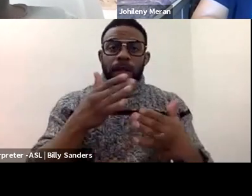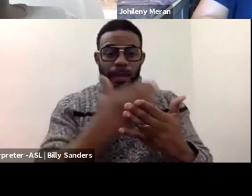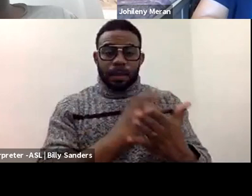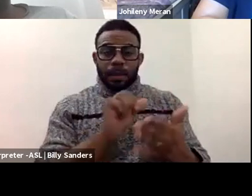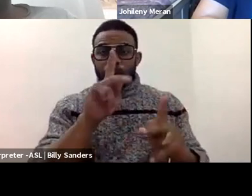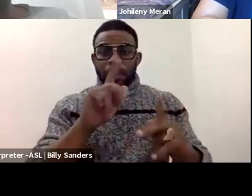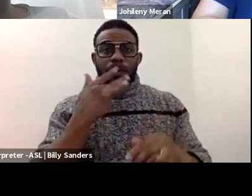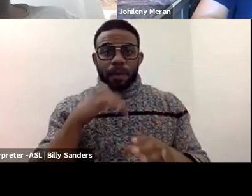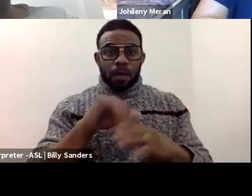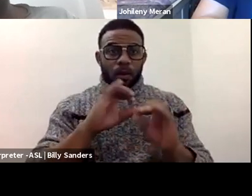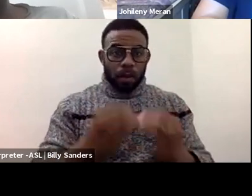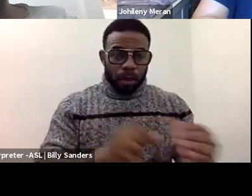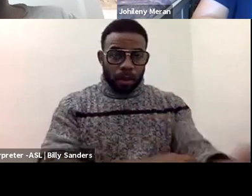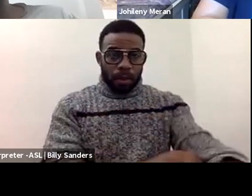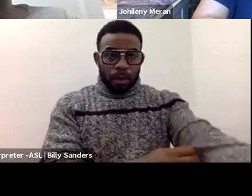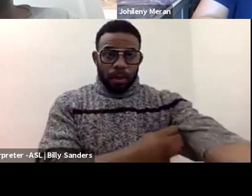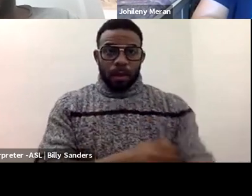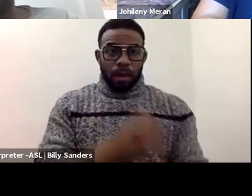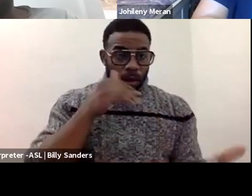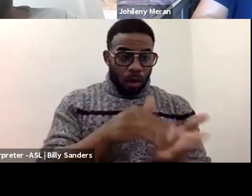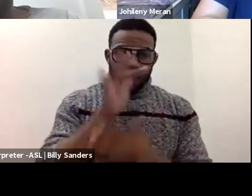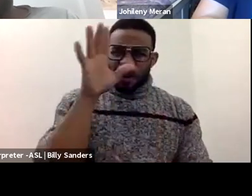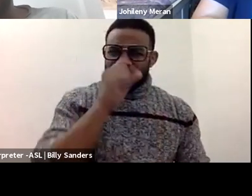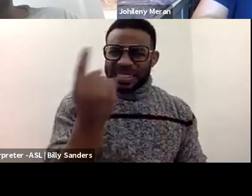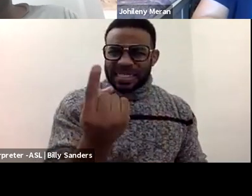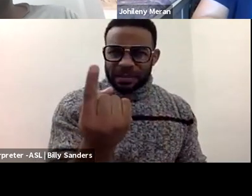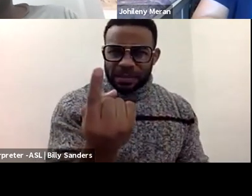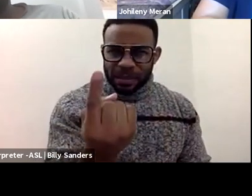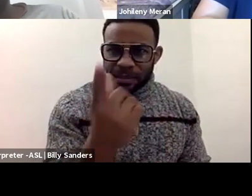of color in your organization because often you will miss something and it is something